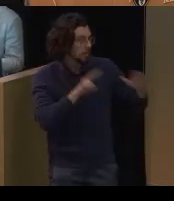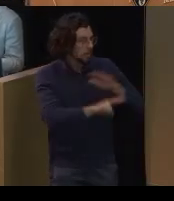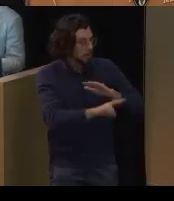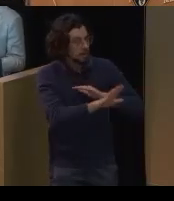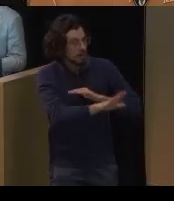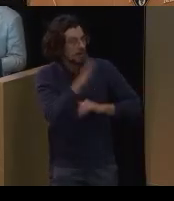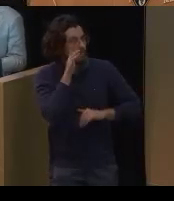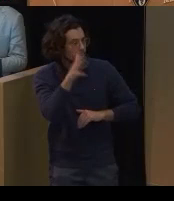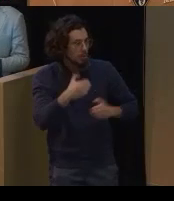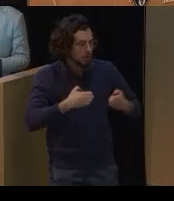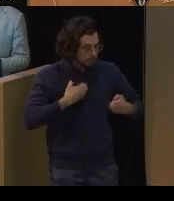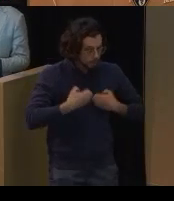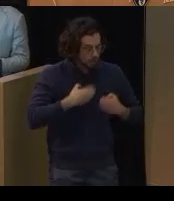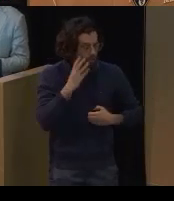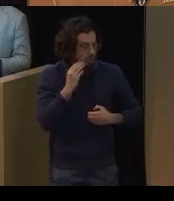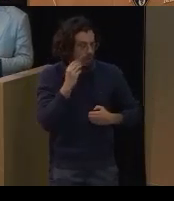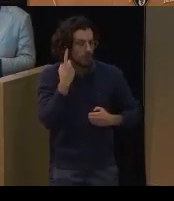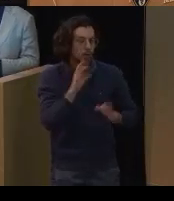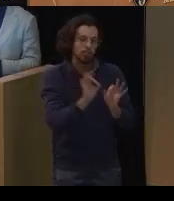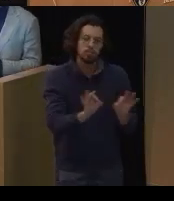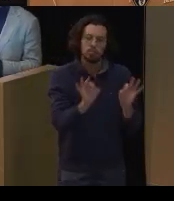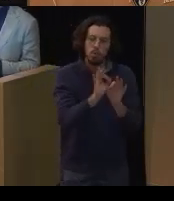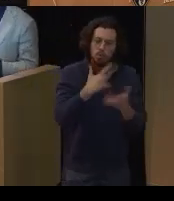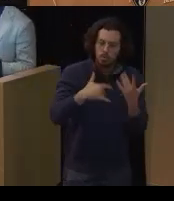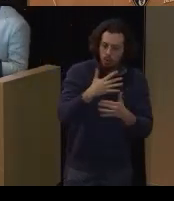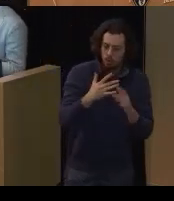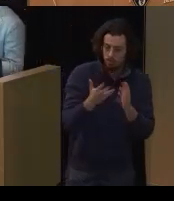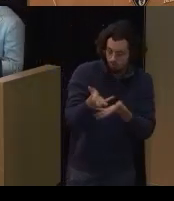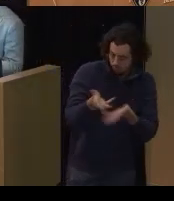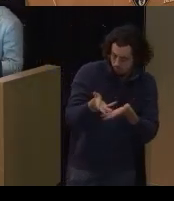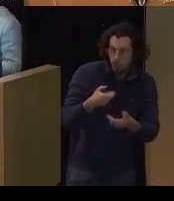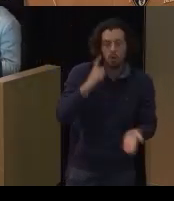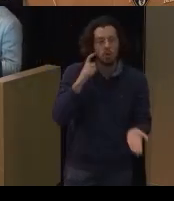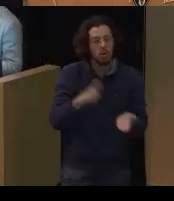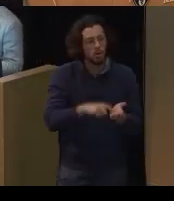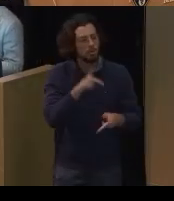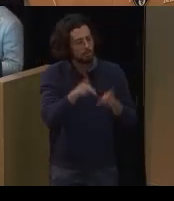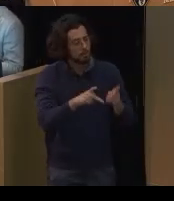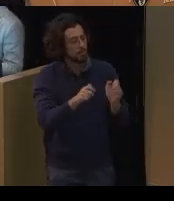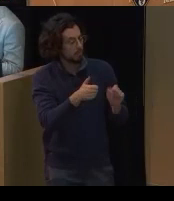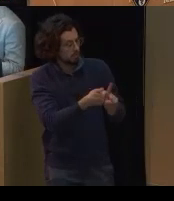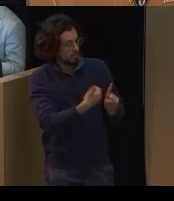for Meaningful social interactions and in fact we've found that people with schizophrenia are